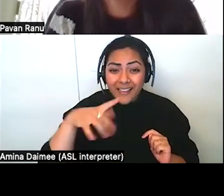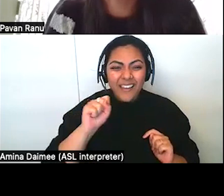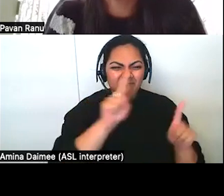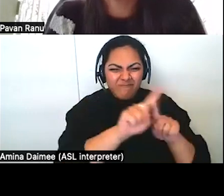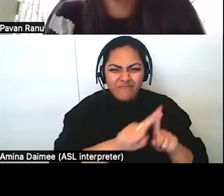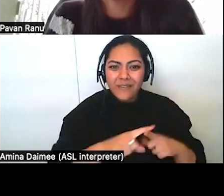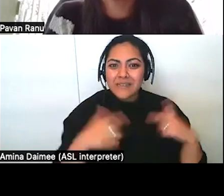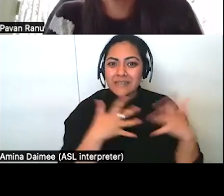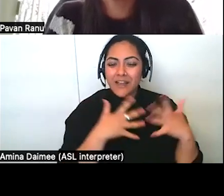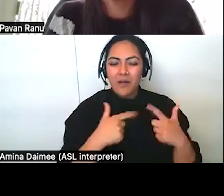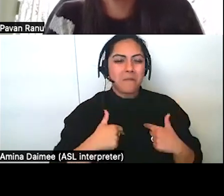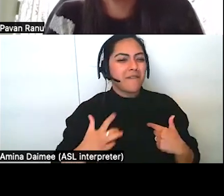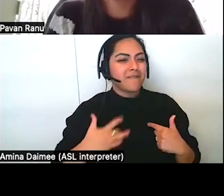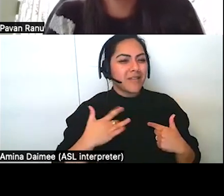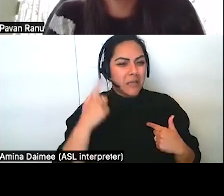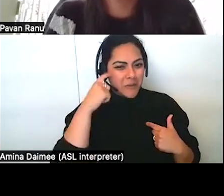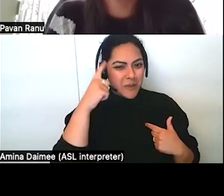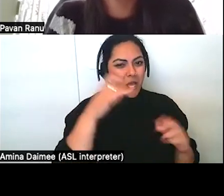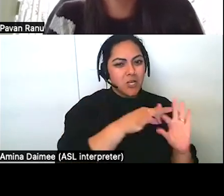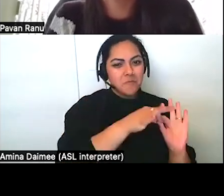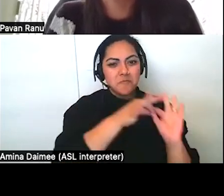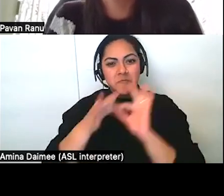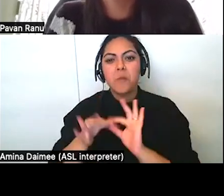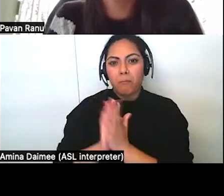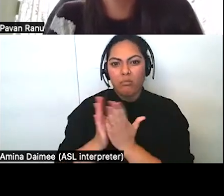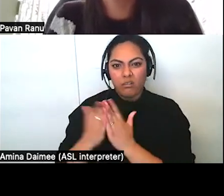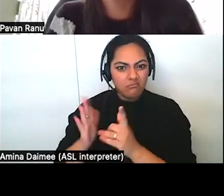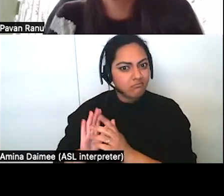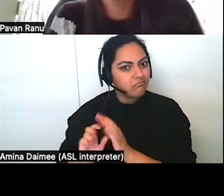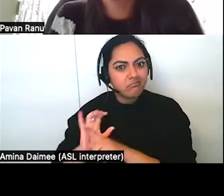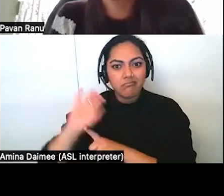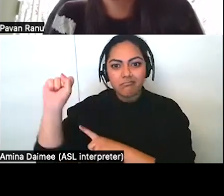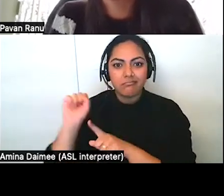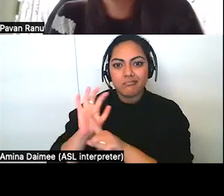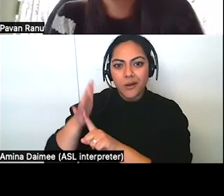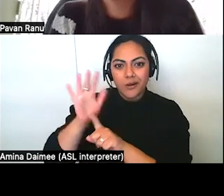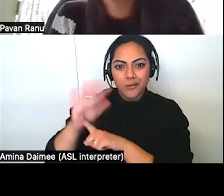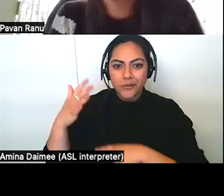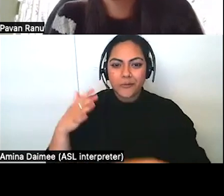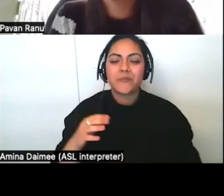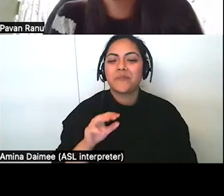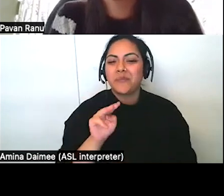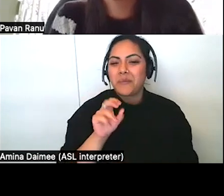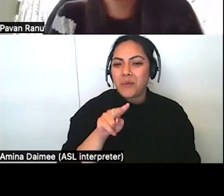have a feeling that is a contributing factor. Monique: Yeah, it's about to be scary all the way